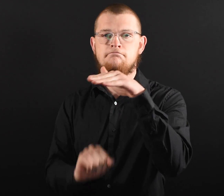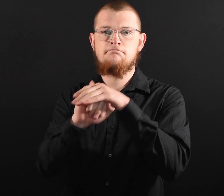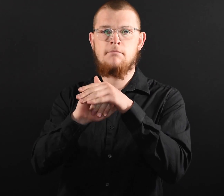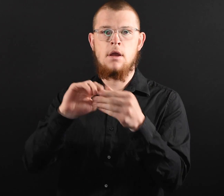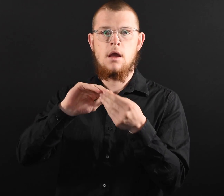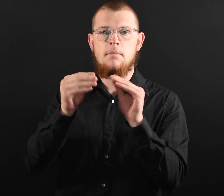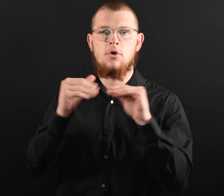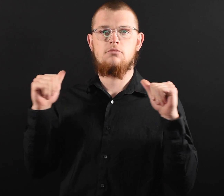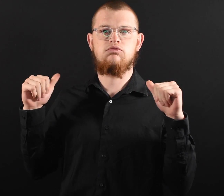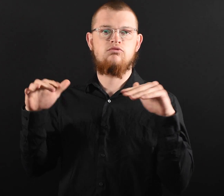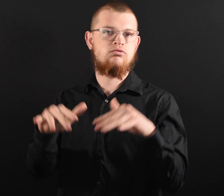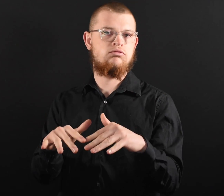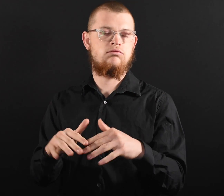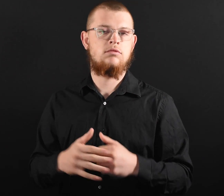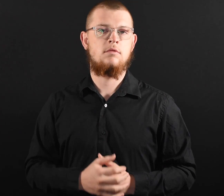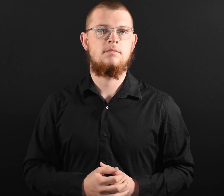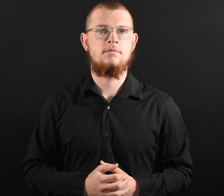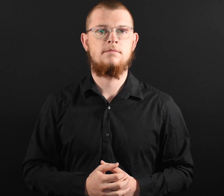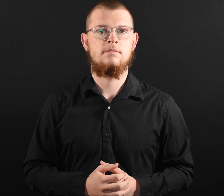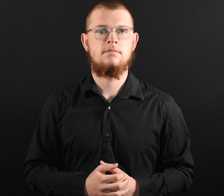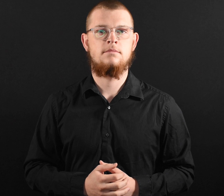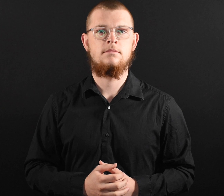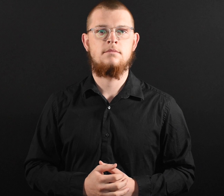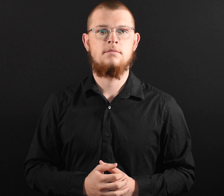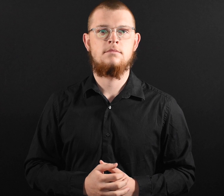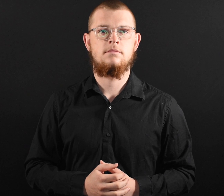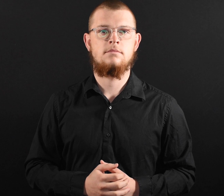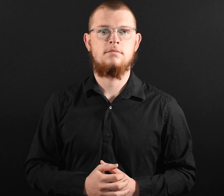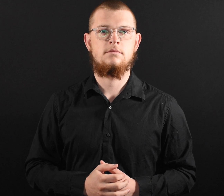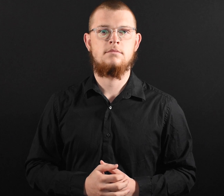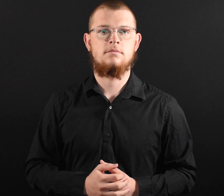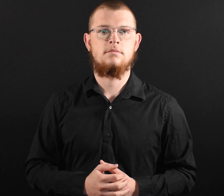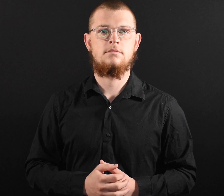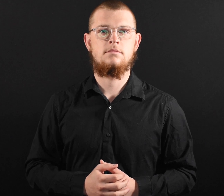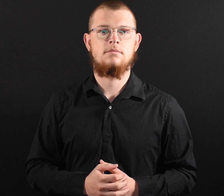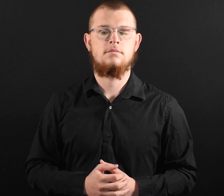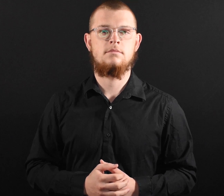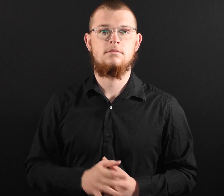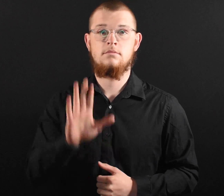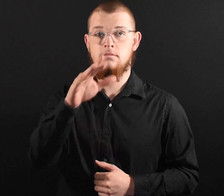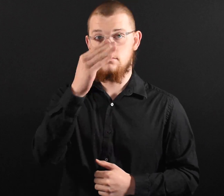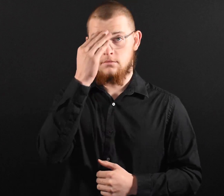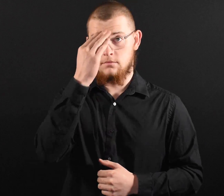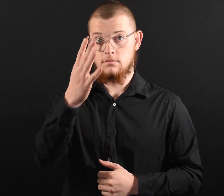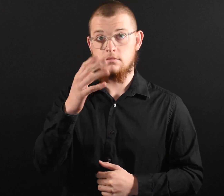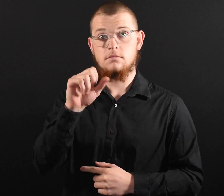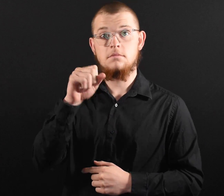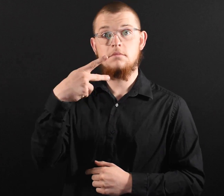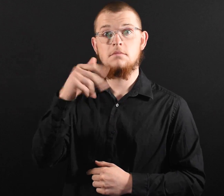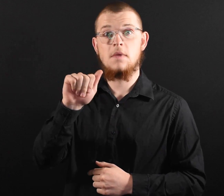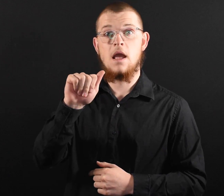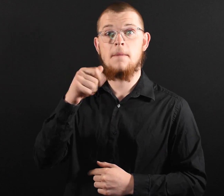counted toward the overall occupancy of the place of public accommodation.